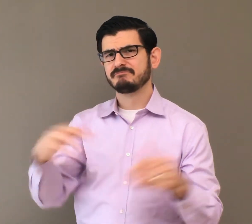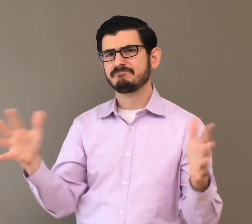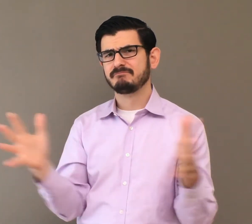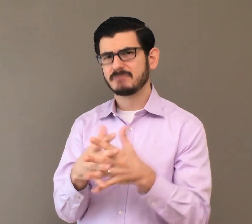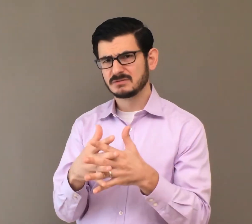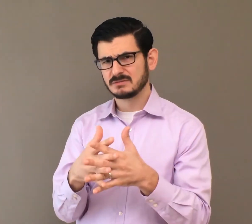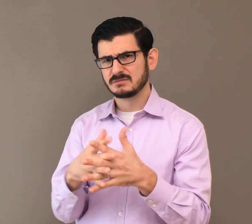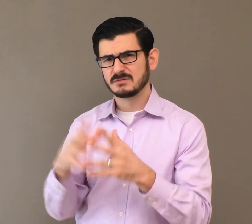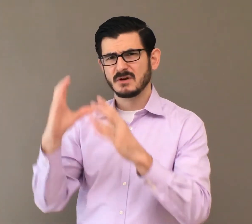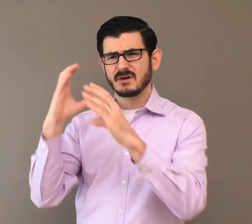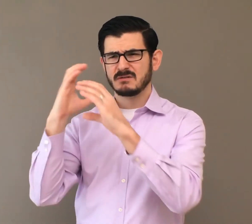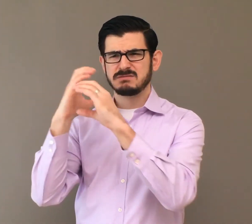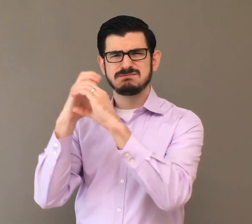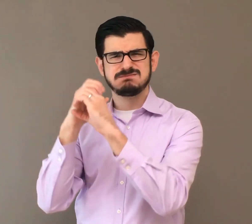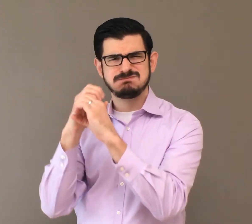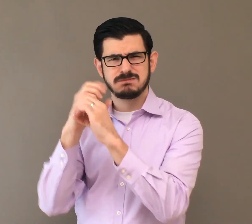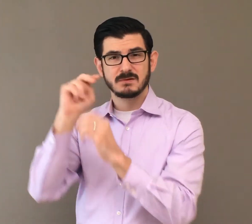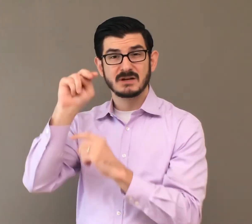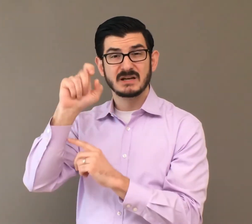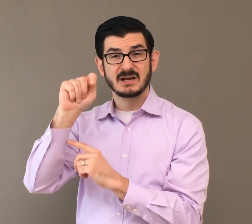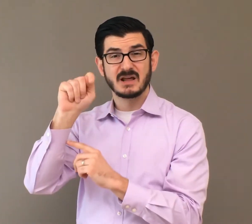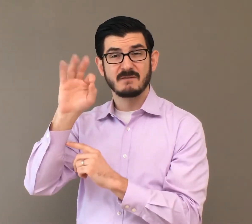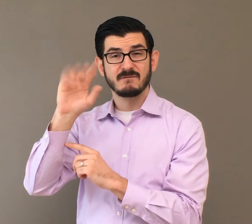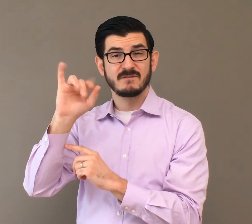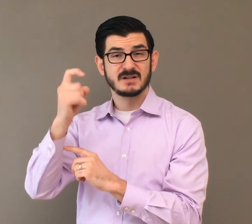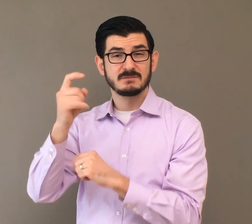caught throttling video content from Netflix.